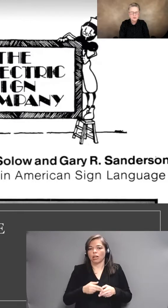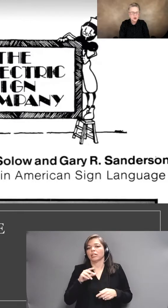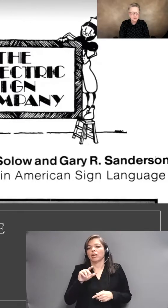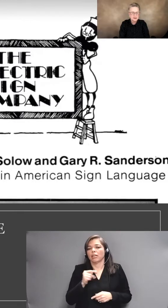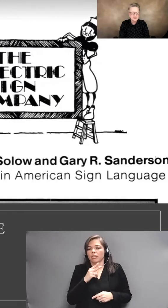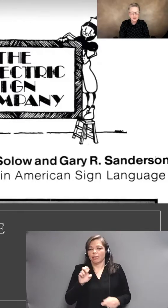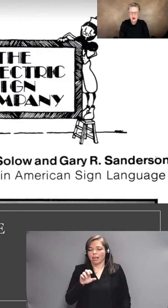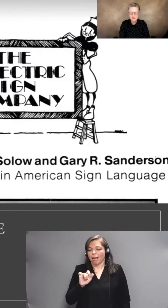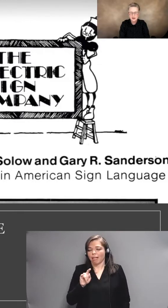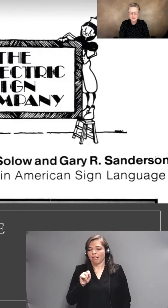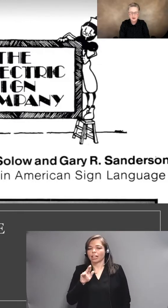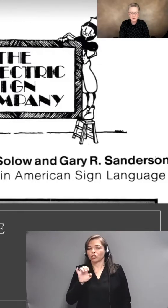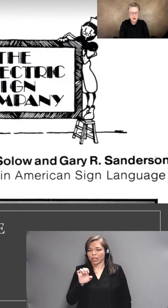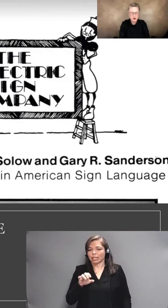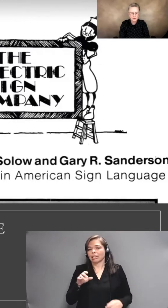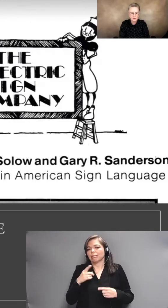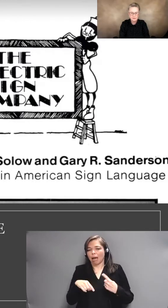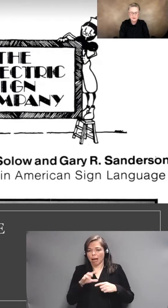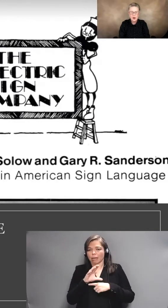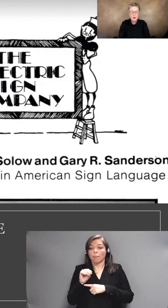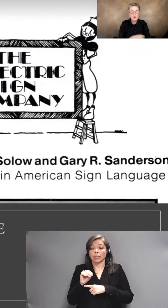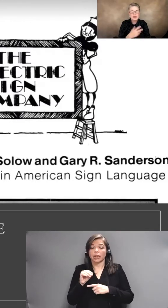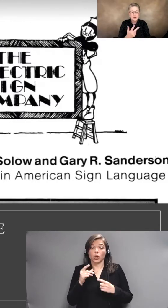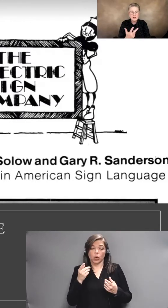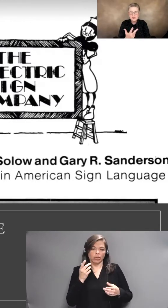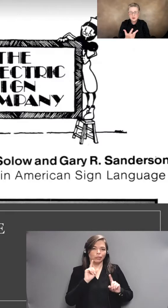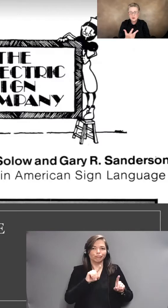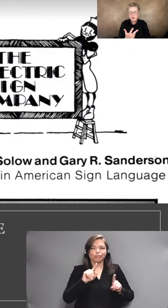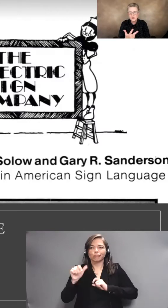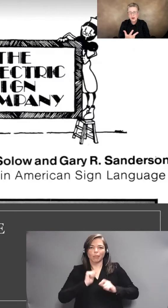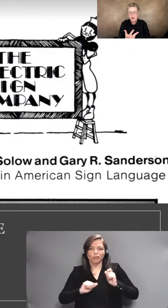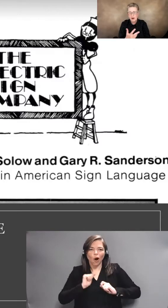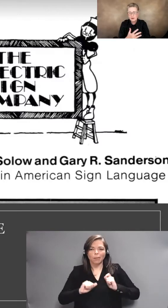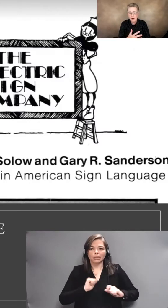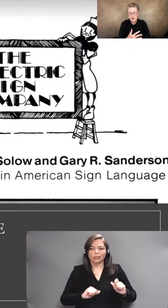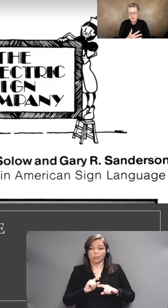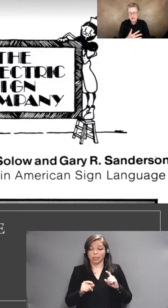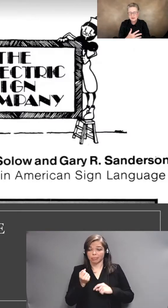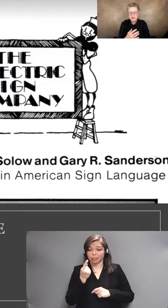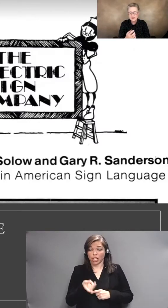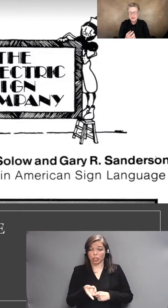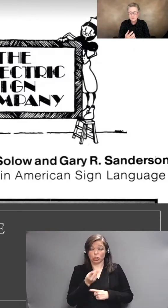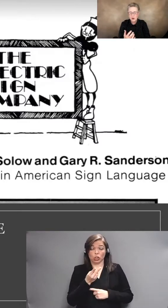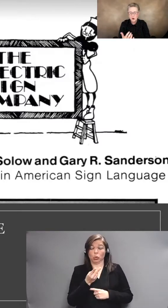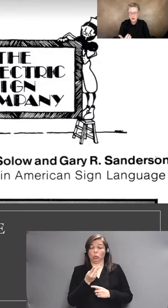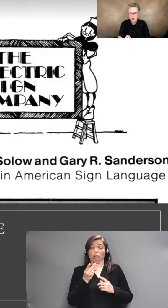songs in American Sign Language all over well here are these two great icons sitting in my workshop